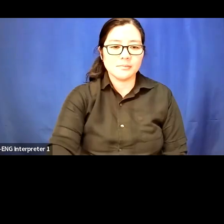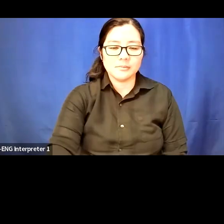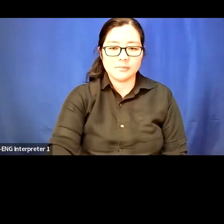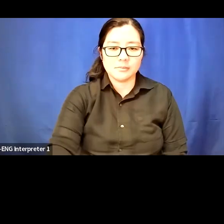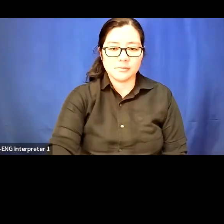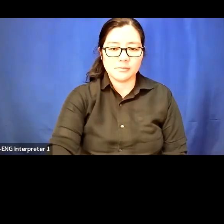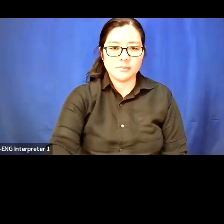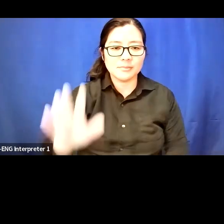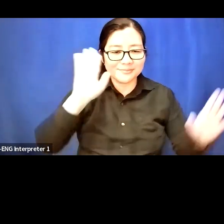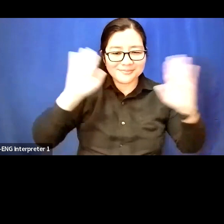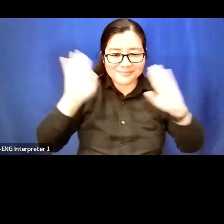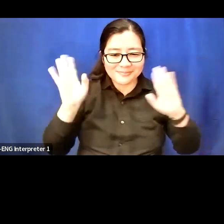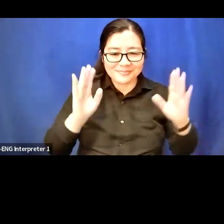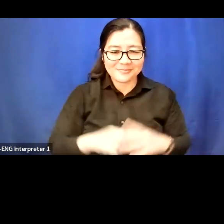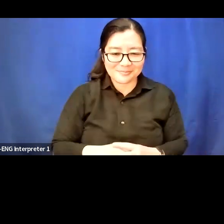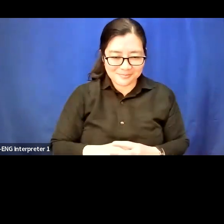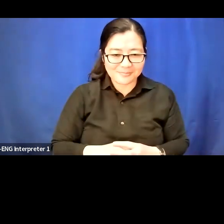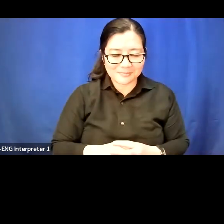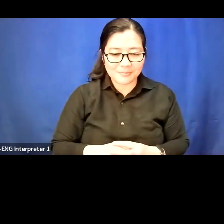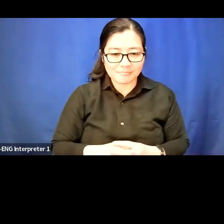Hello everyone. Let's get started.